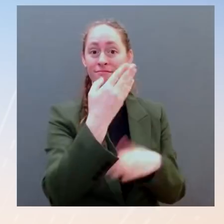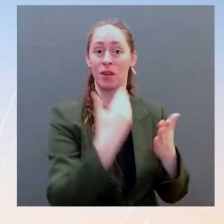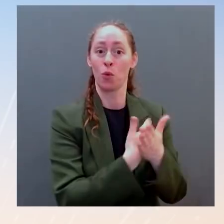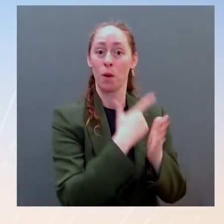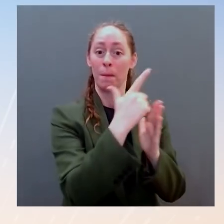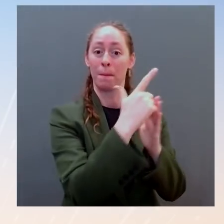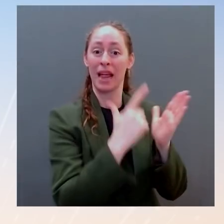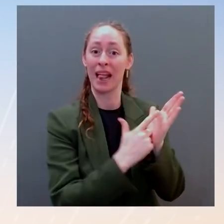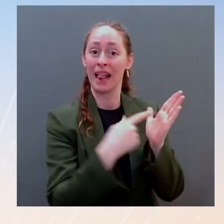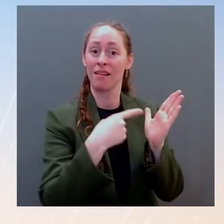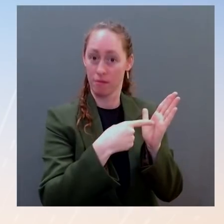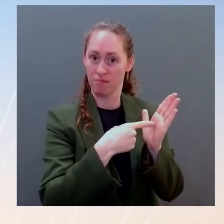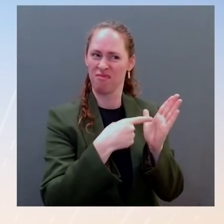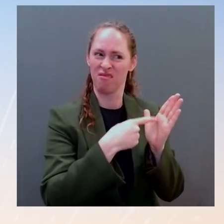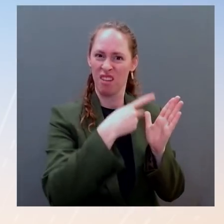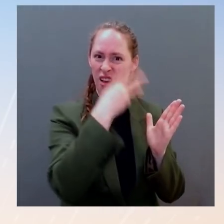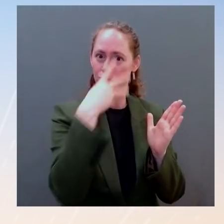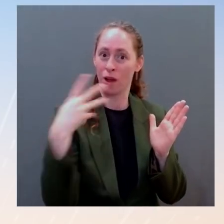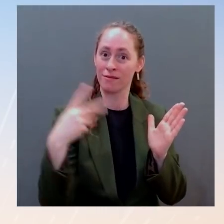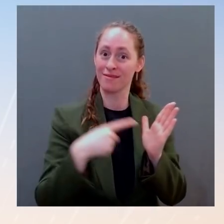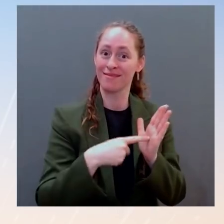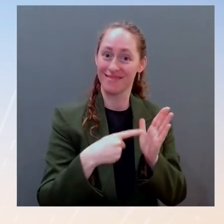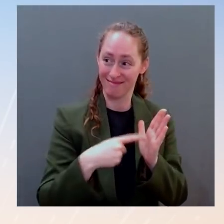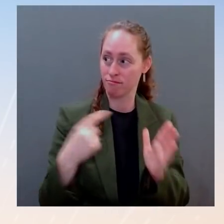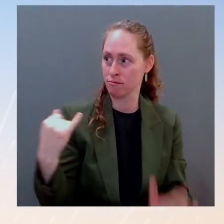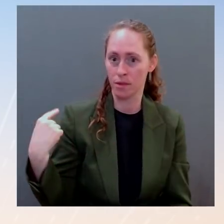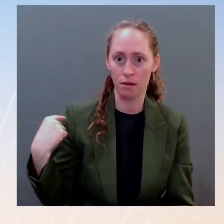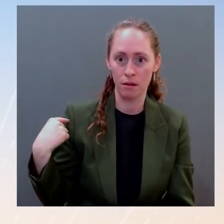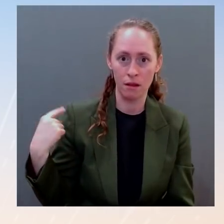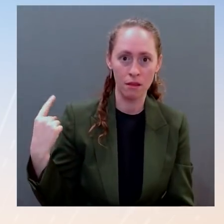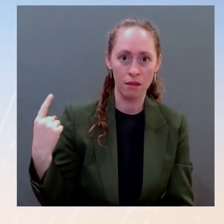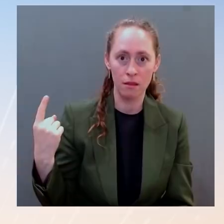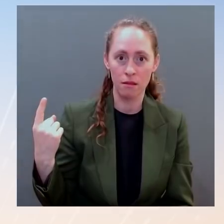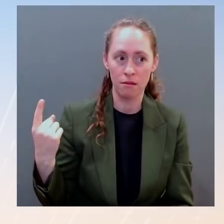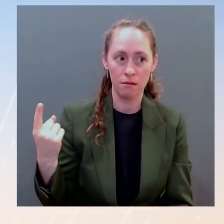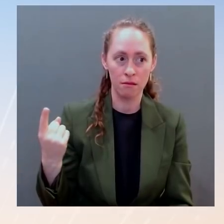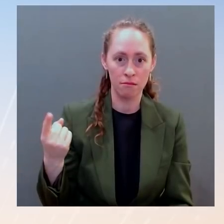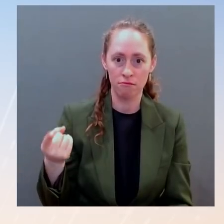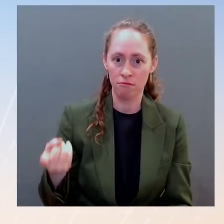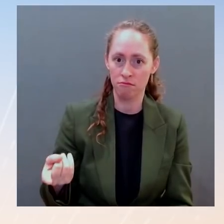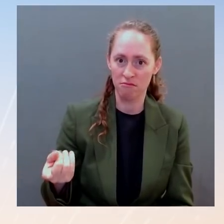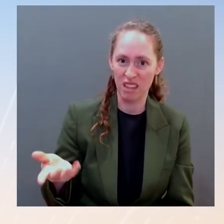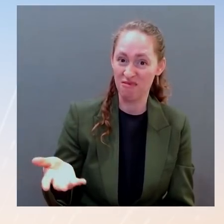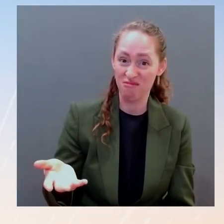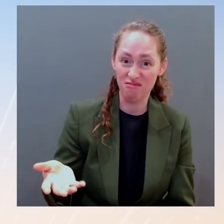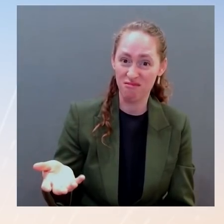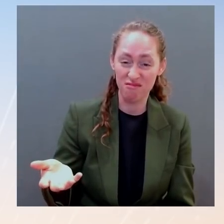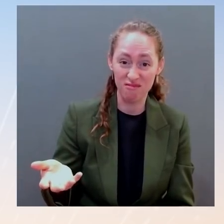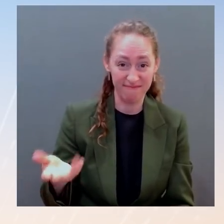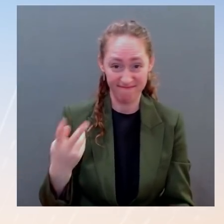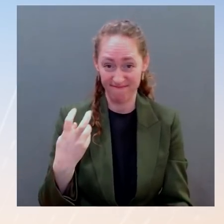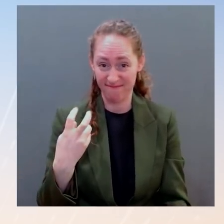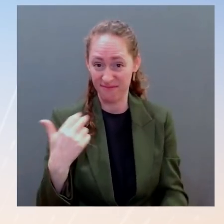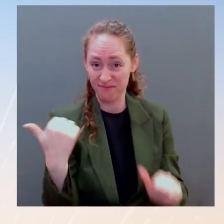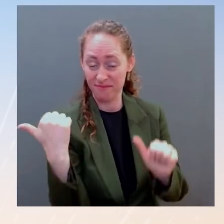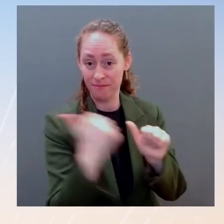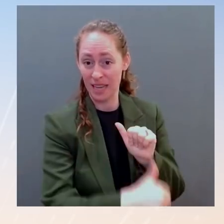Or do you believe that campaign politics will just preclude the likelihood of getting it through? Ms. Psaki: Well, we welcome that opportunity. But I'd also remind you that we were supportive of efforts